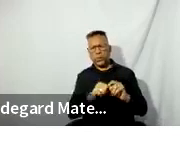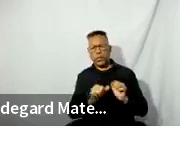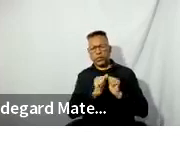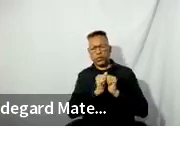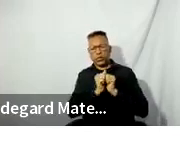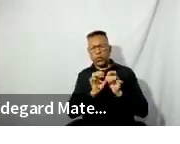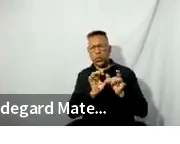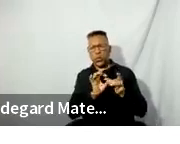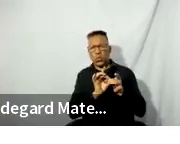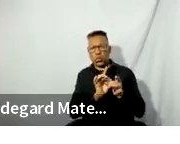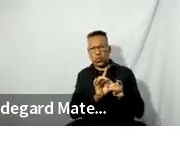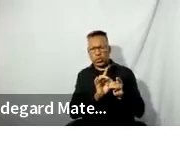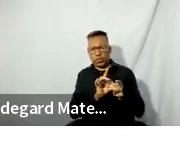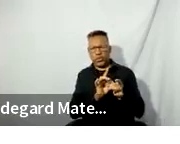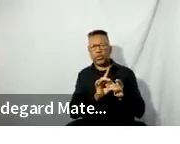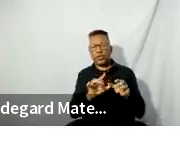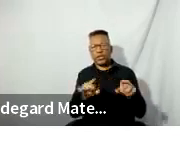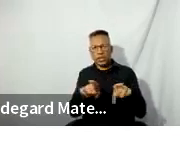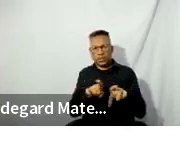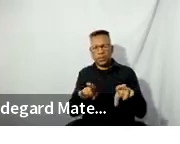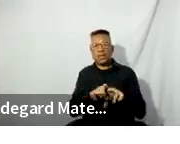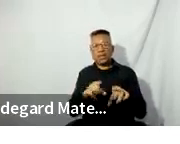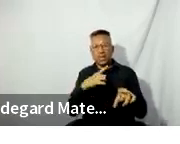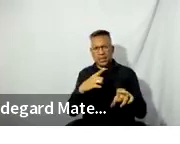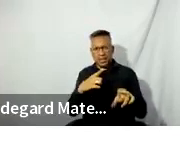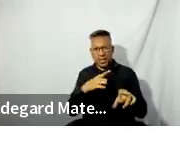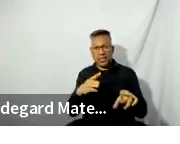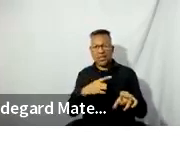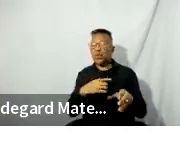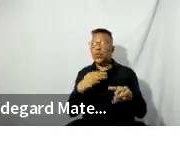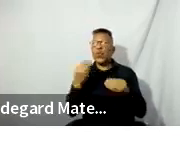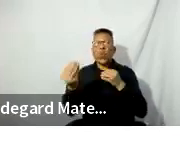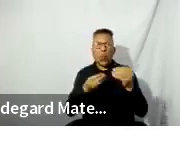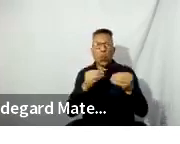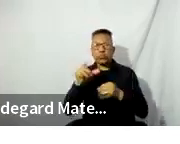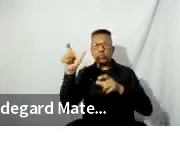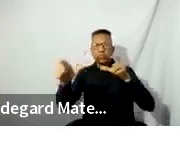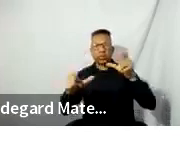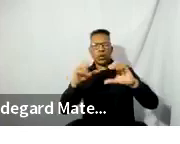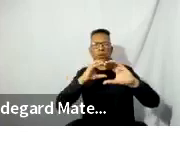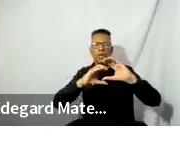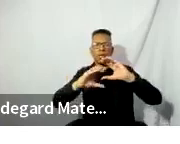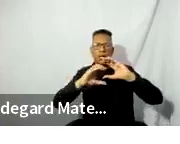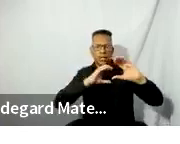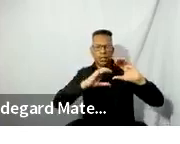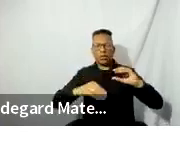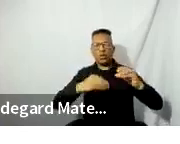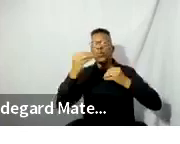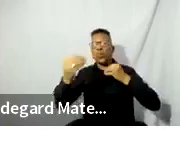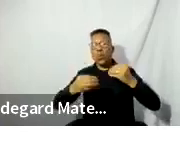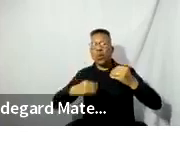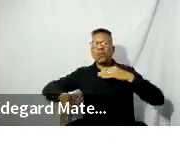and together with this, makes complex signalization systems communication communication. The guide and guide and regulate the